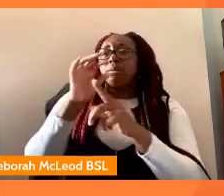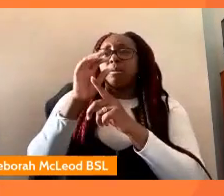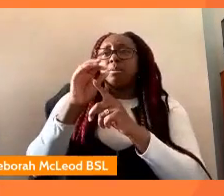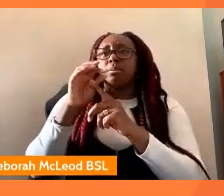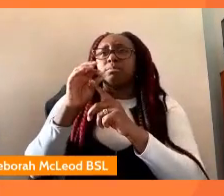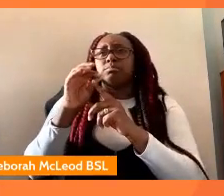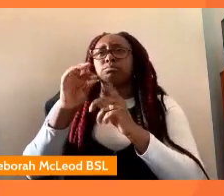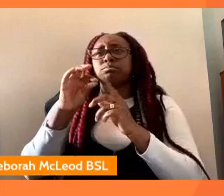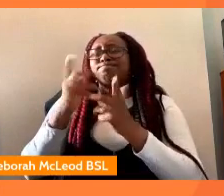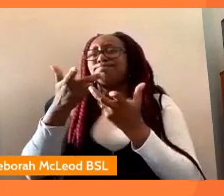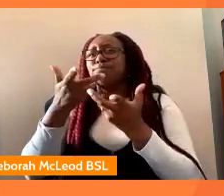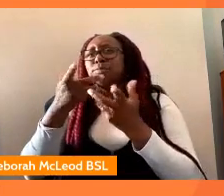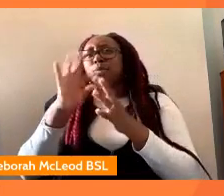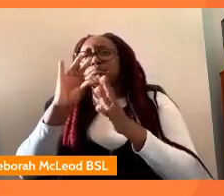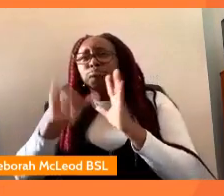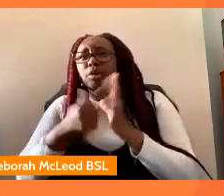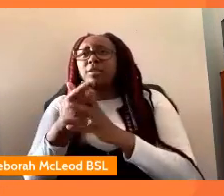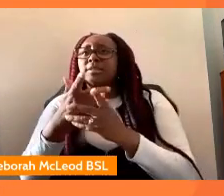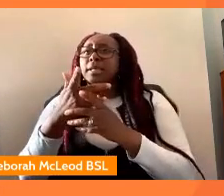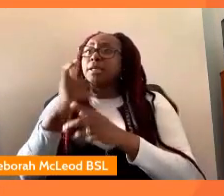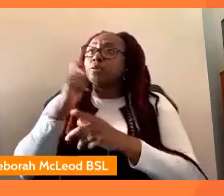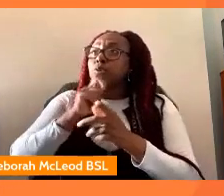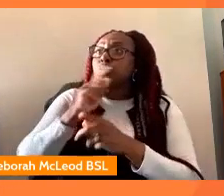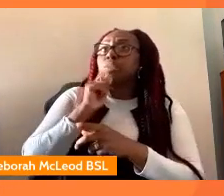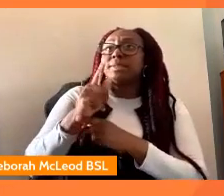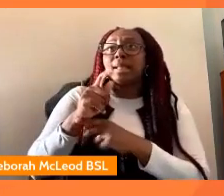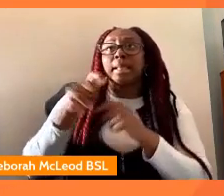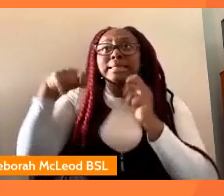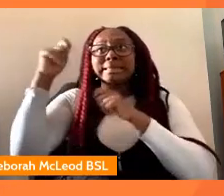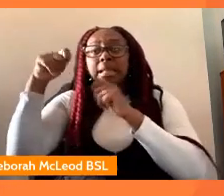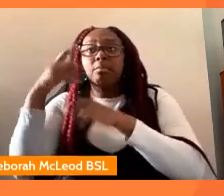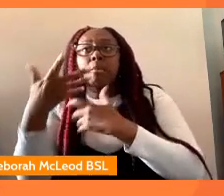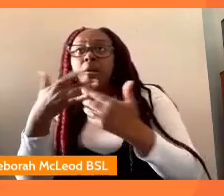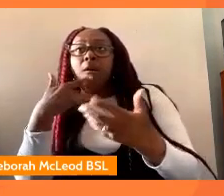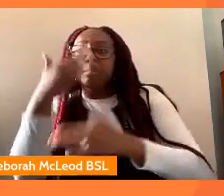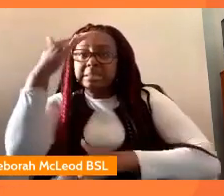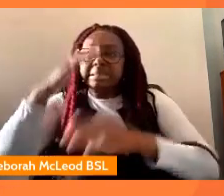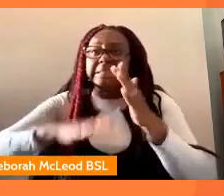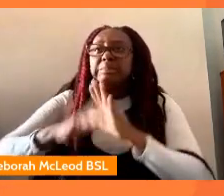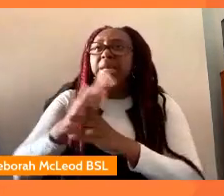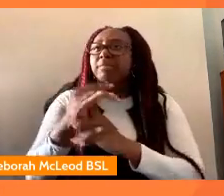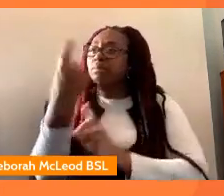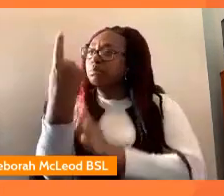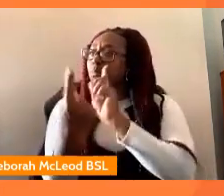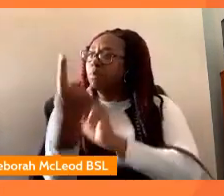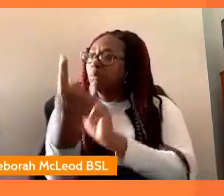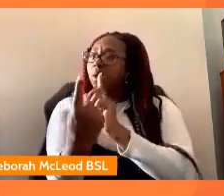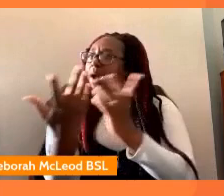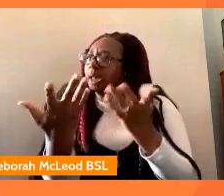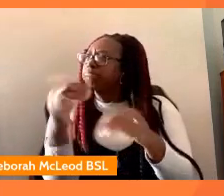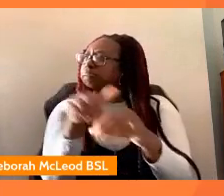director's cut, it's an immersive experience, if you can experience it in a one-to-one context, you choose your route.